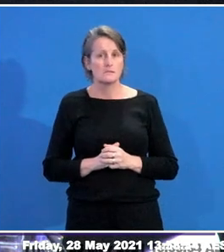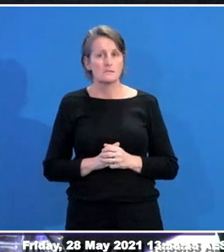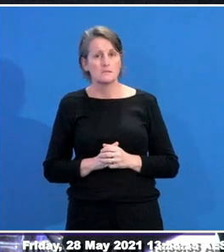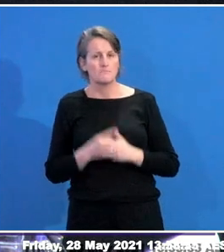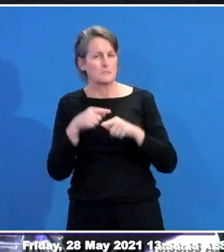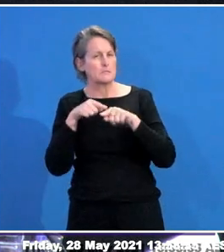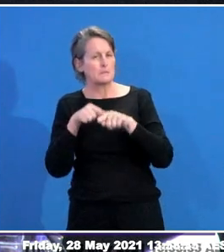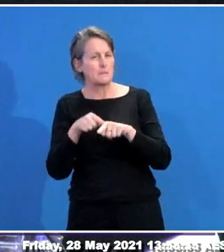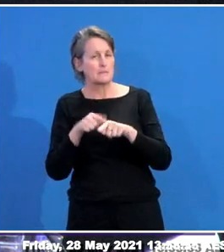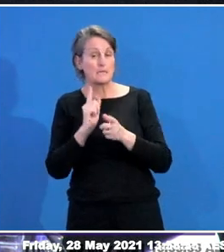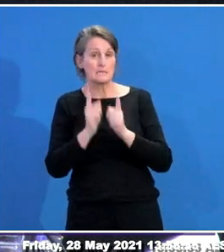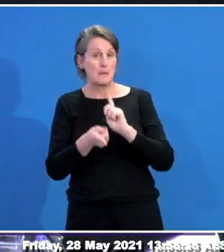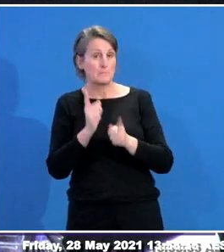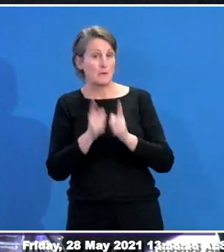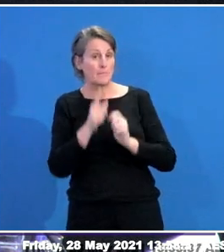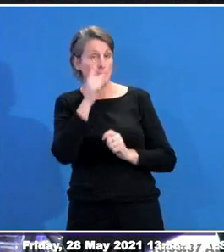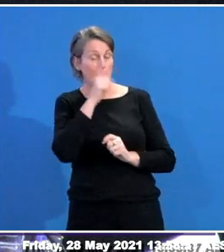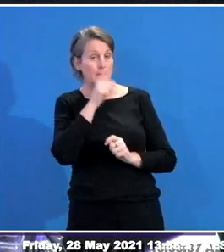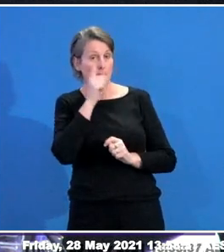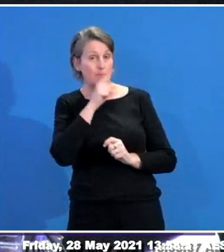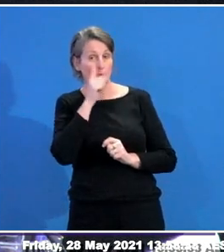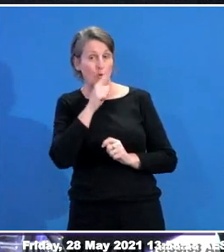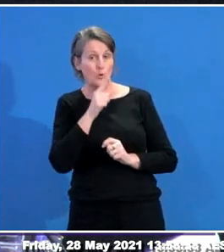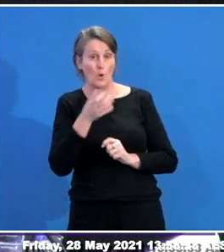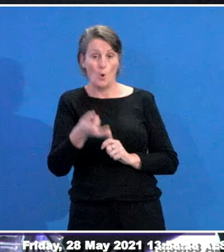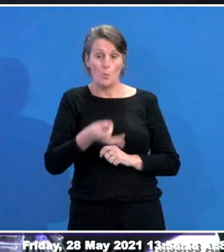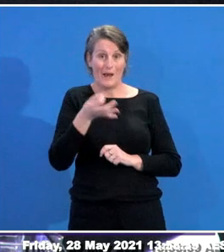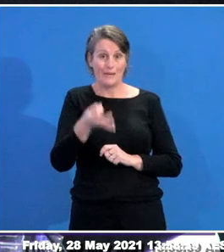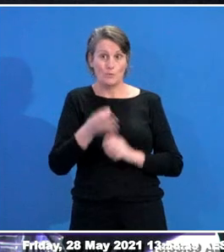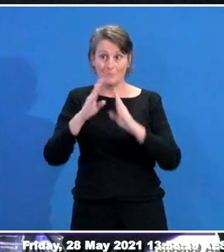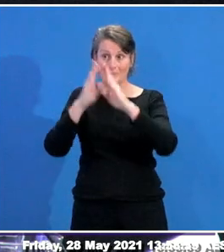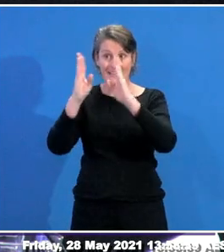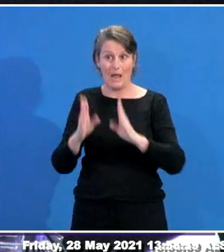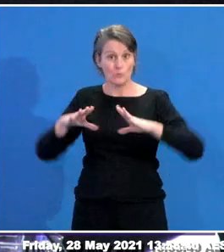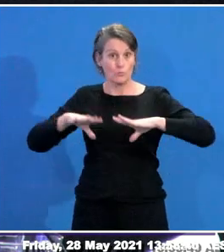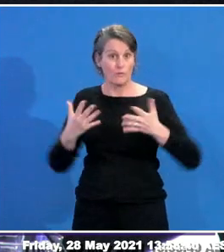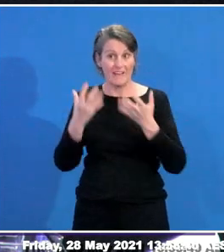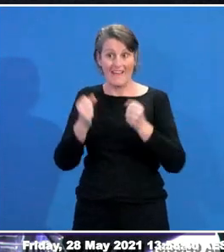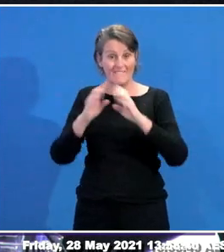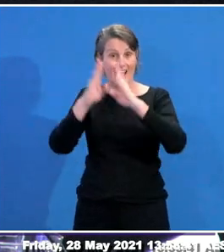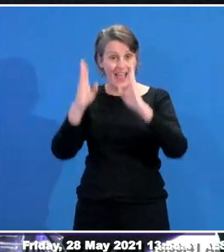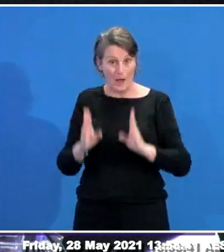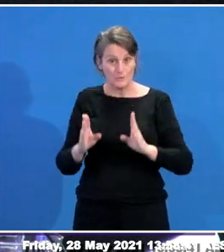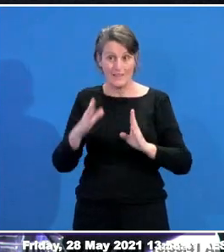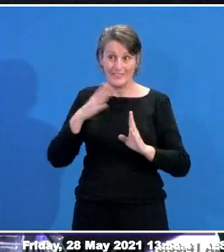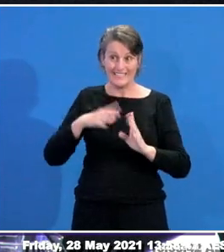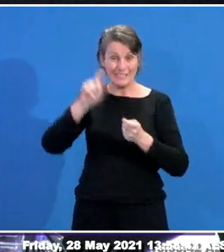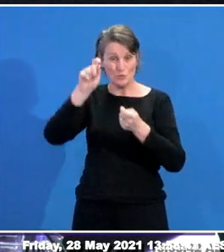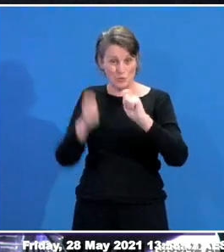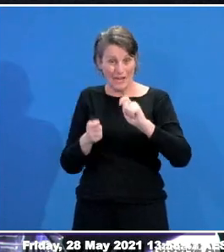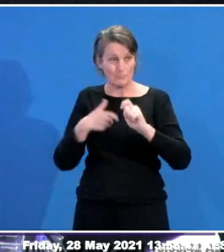Sometimes we've got people waiting for a home modification, an example is part of